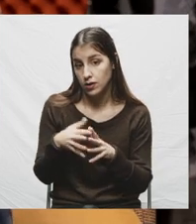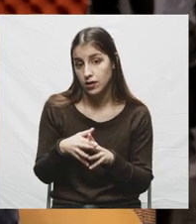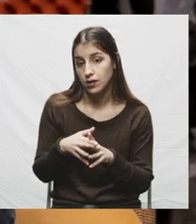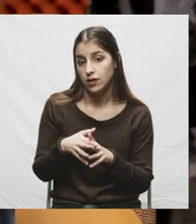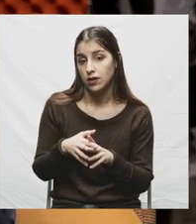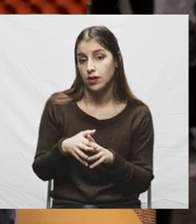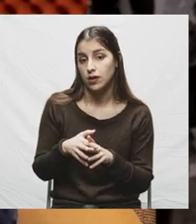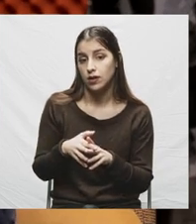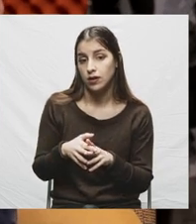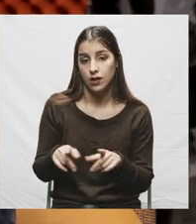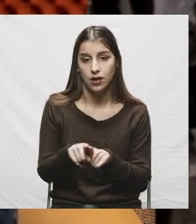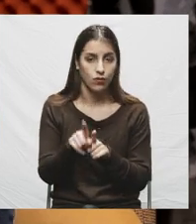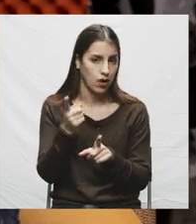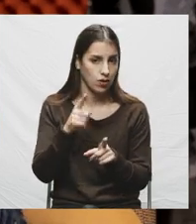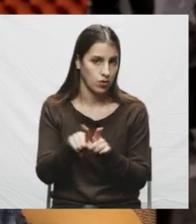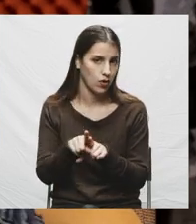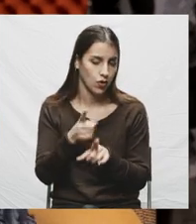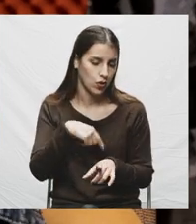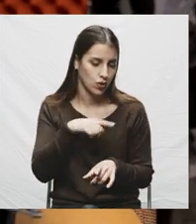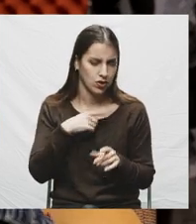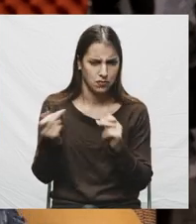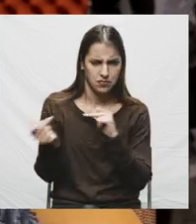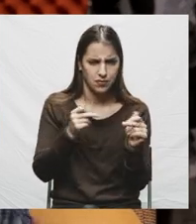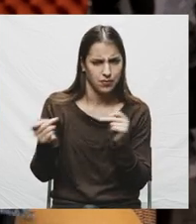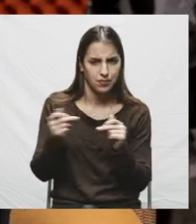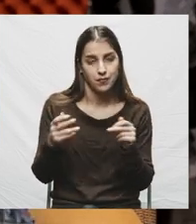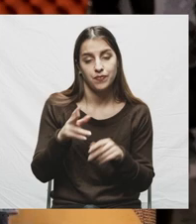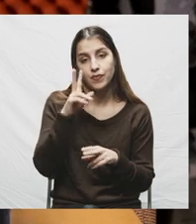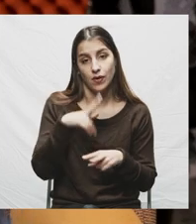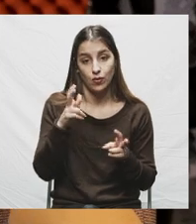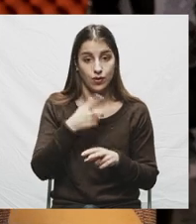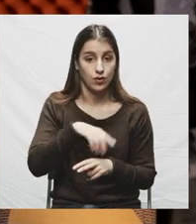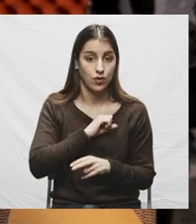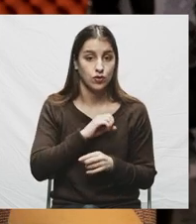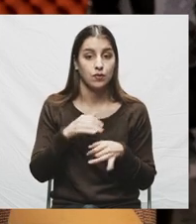[fizz sound] sparkle within the debates our meetings had,